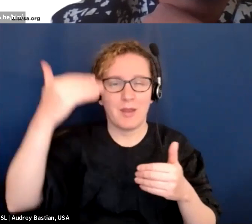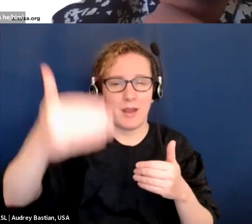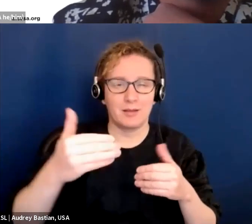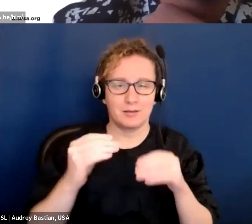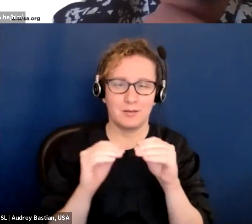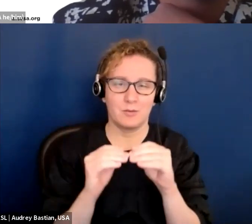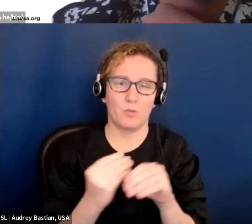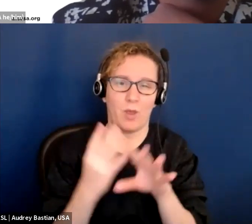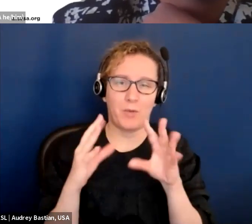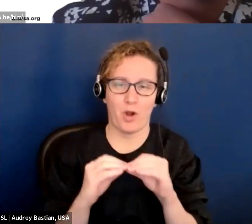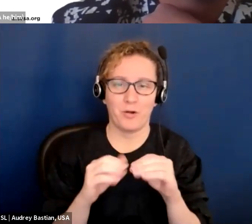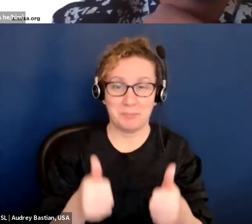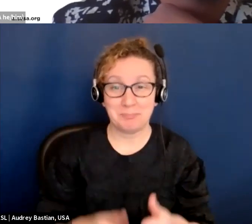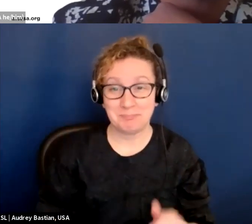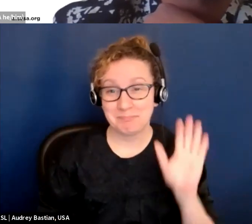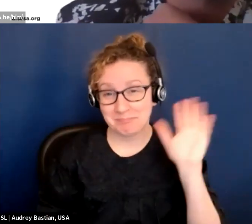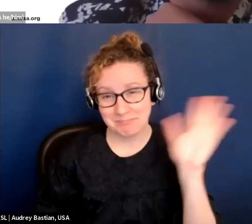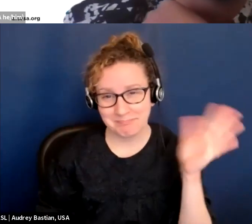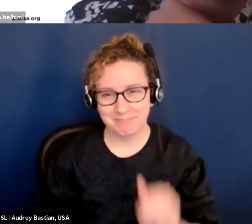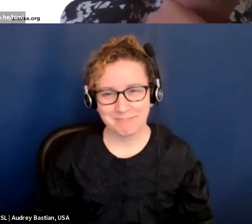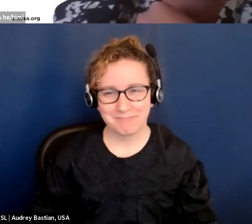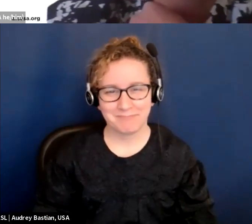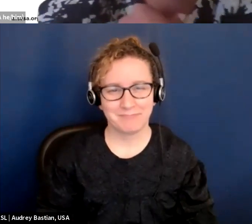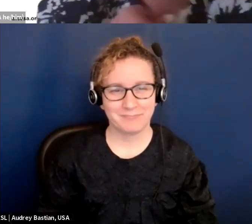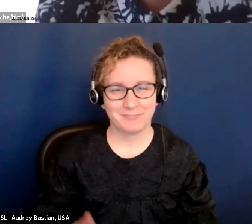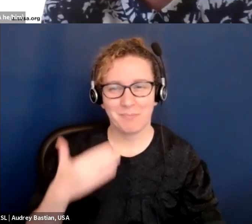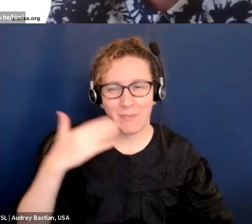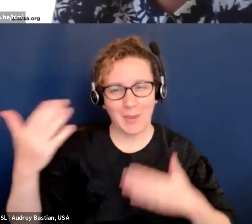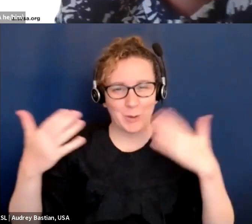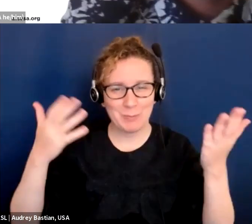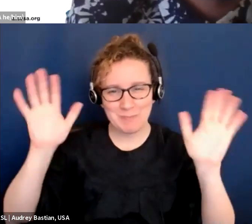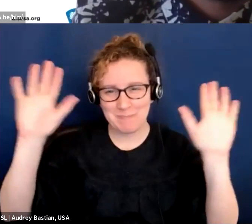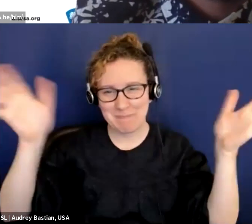Great! Thanks, Justin, Thanks, everyone!